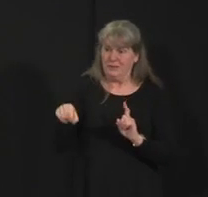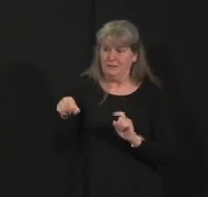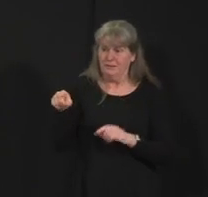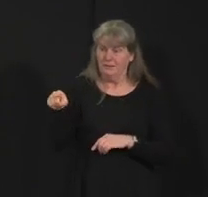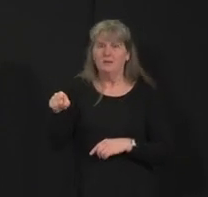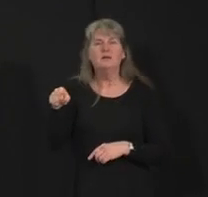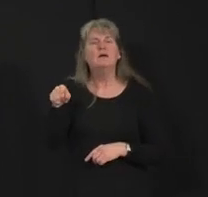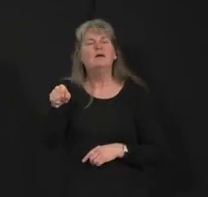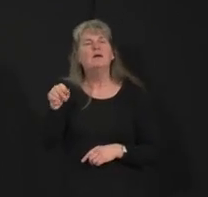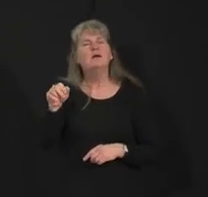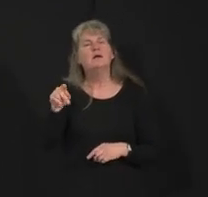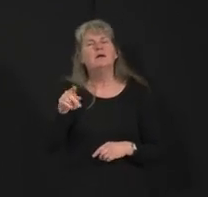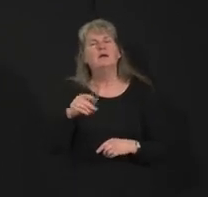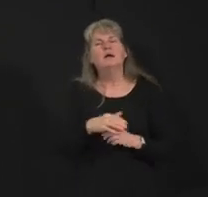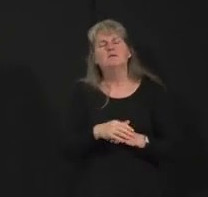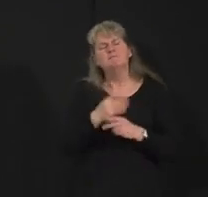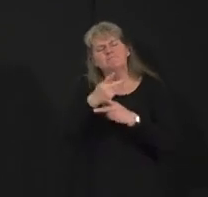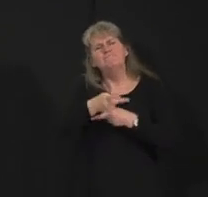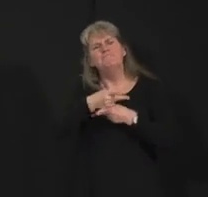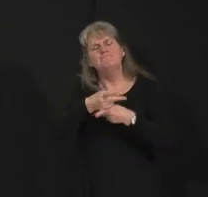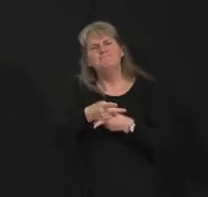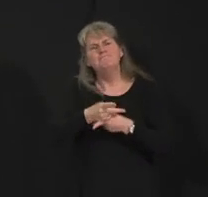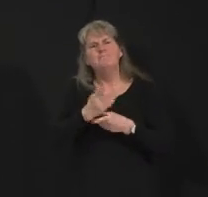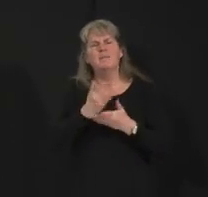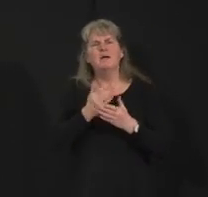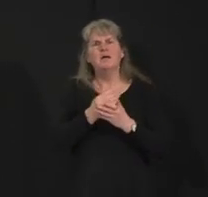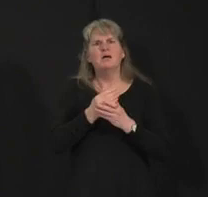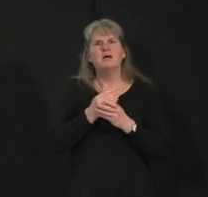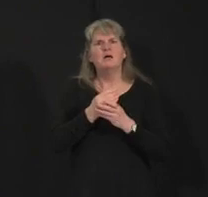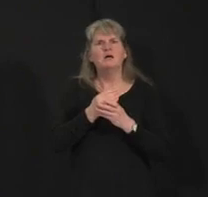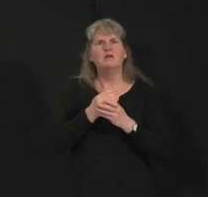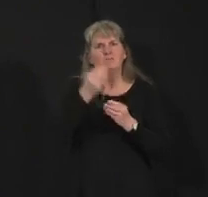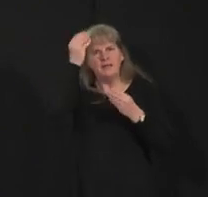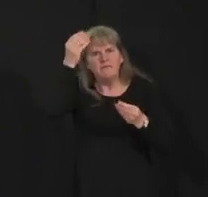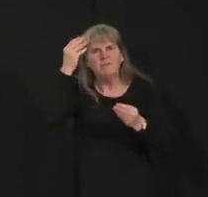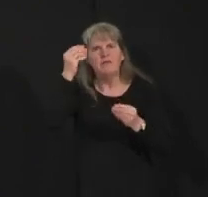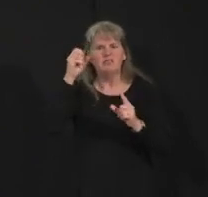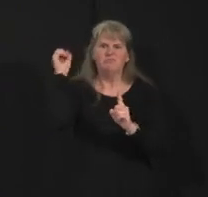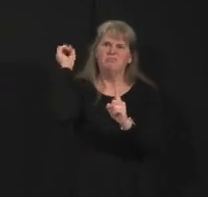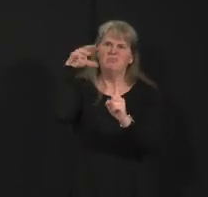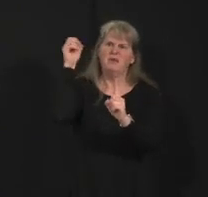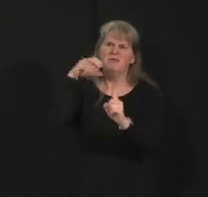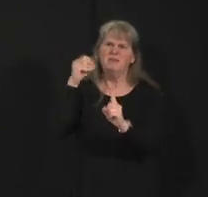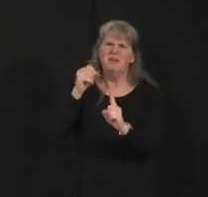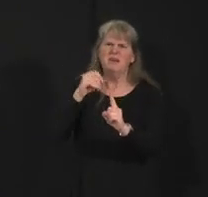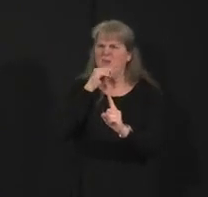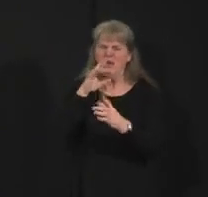you may be expand? I can tell you again, we are careful about giving -- not